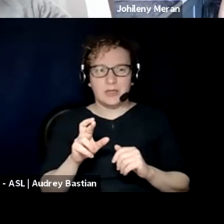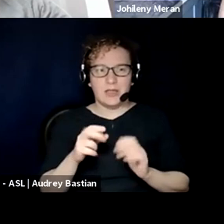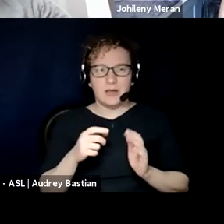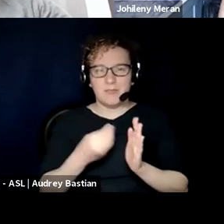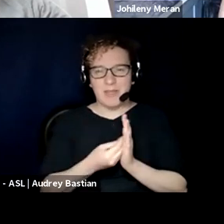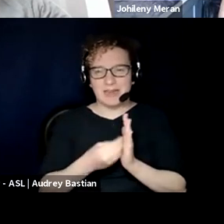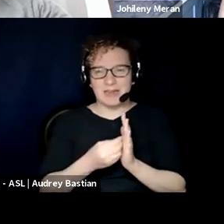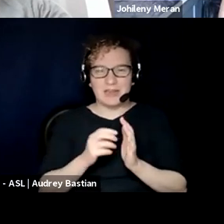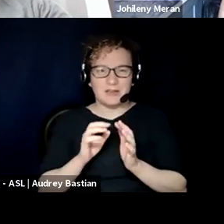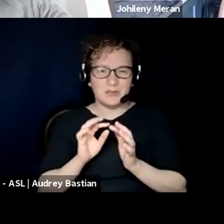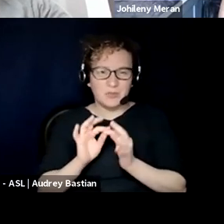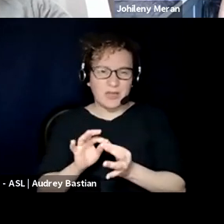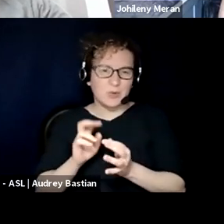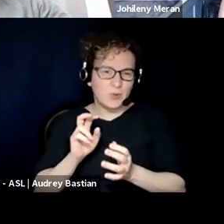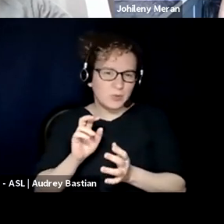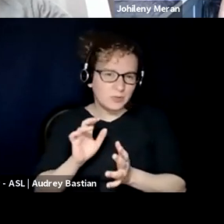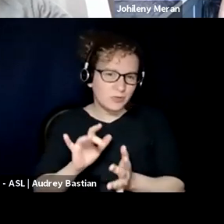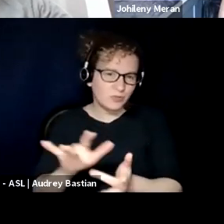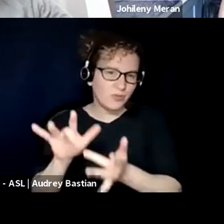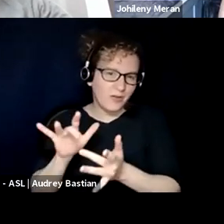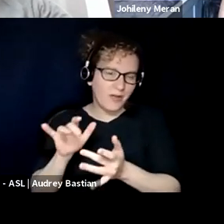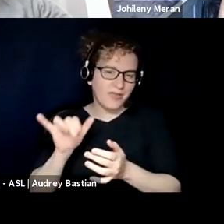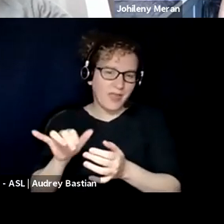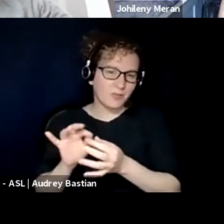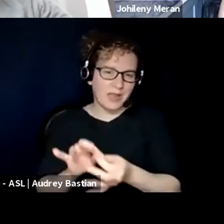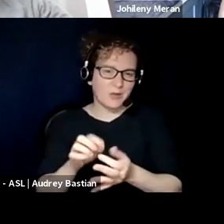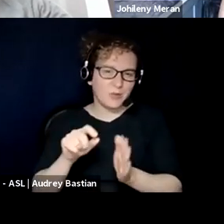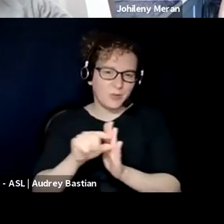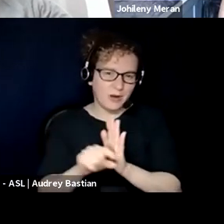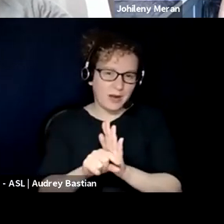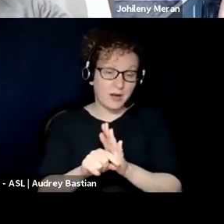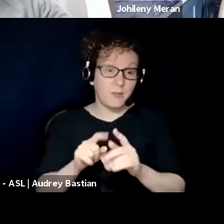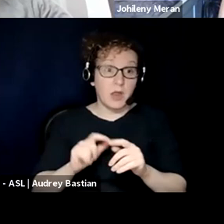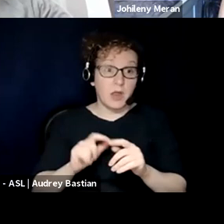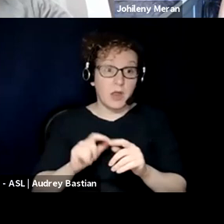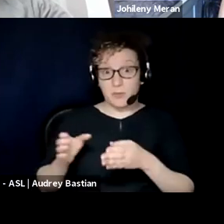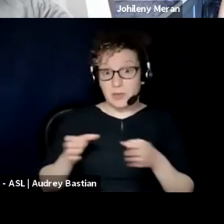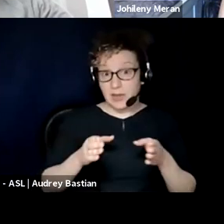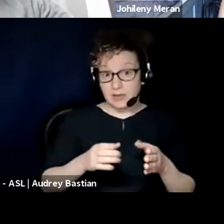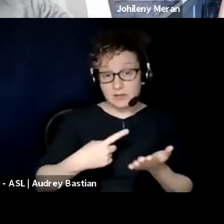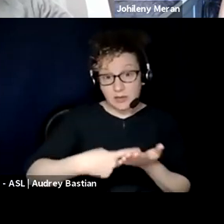was related to a grade. But in our planning discussion, Johileny, you mention something